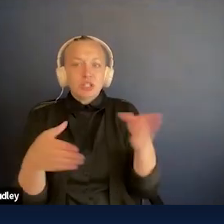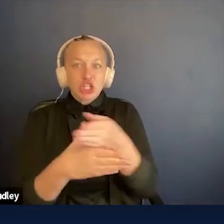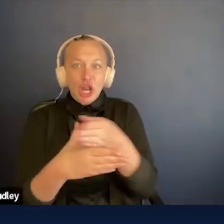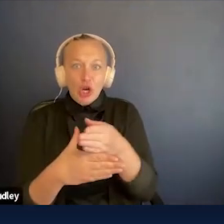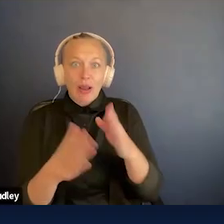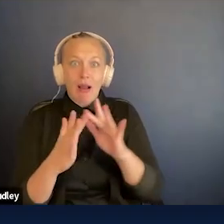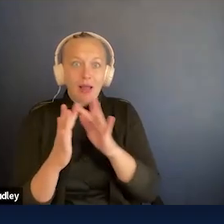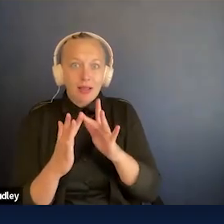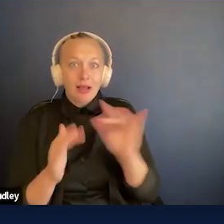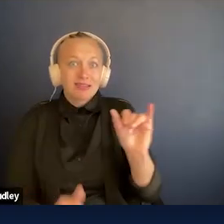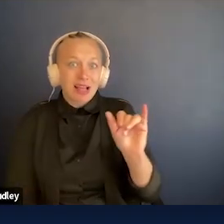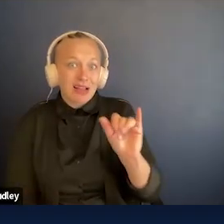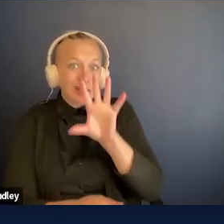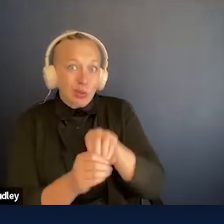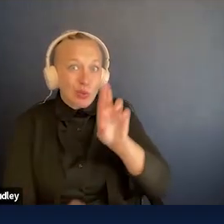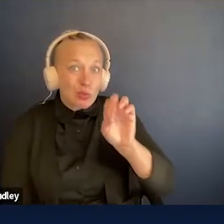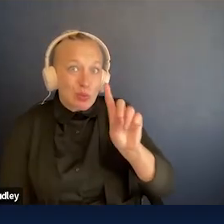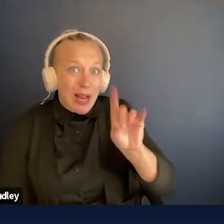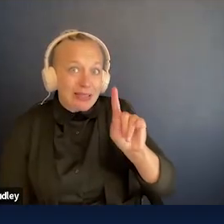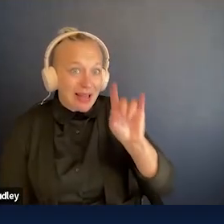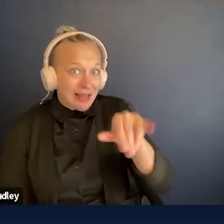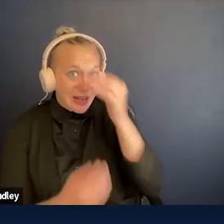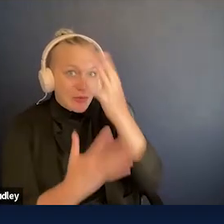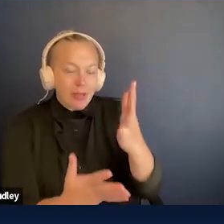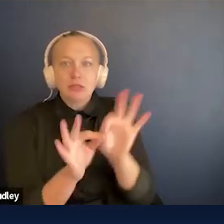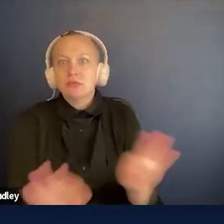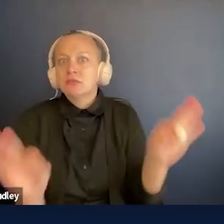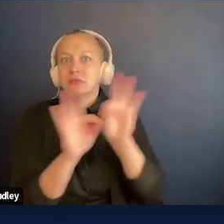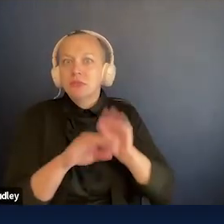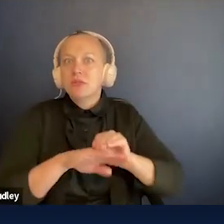care supplements and having that support is very important.